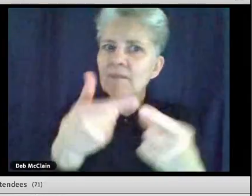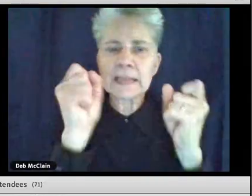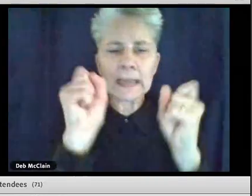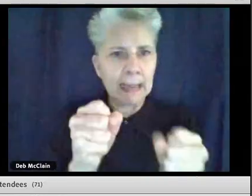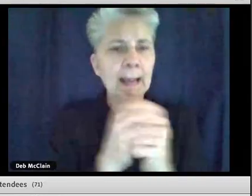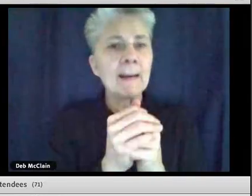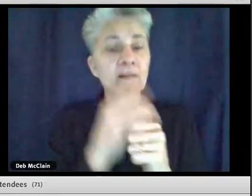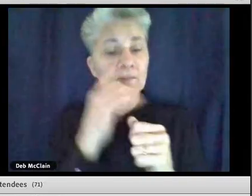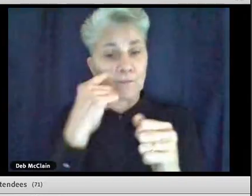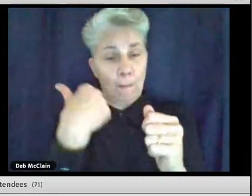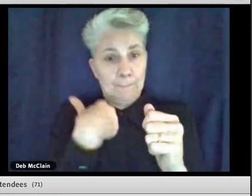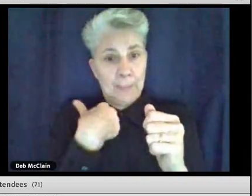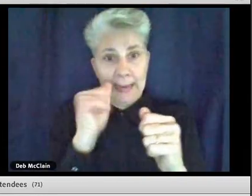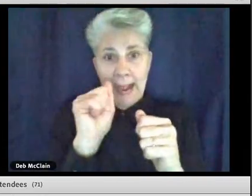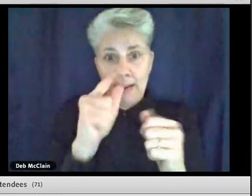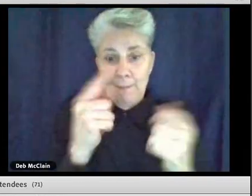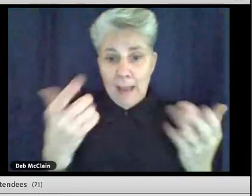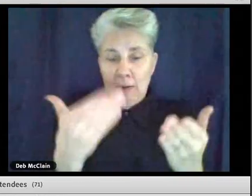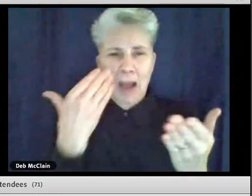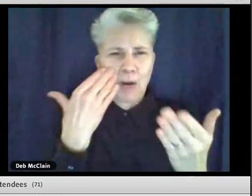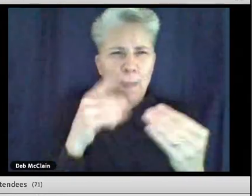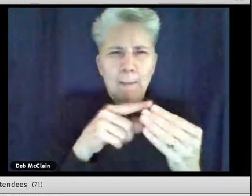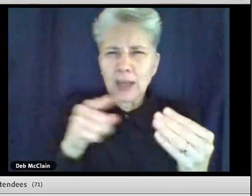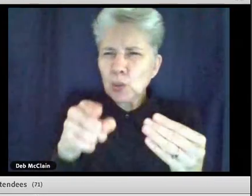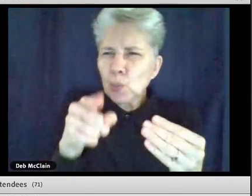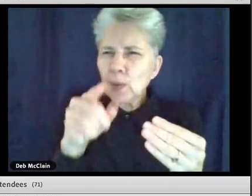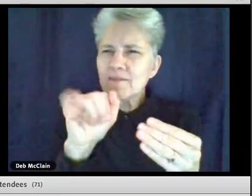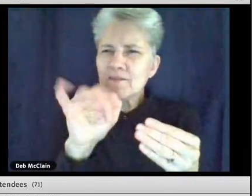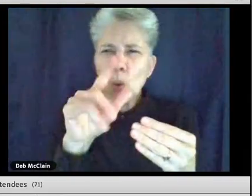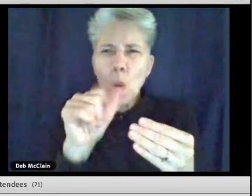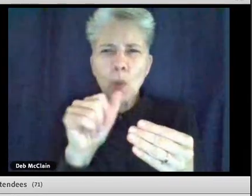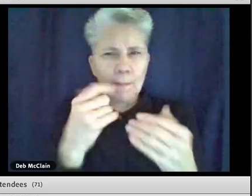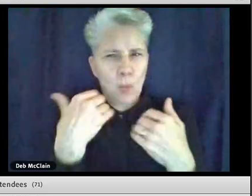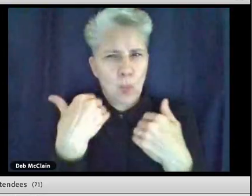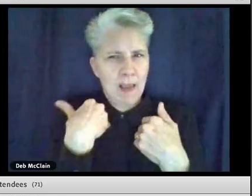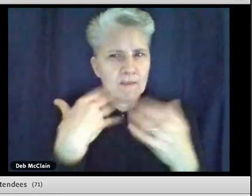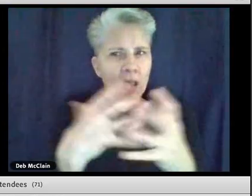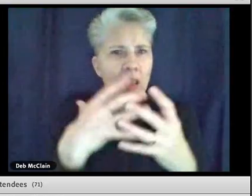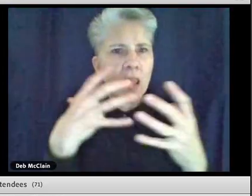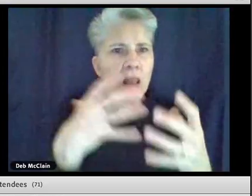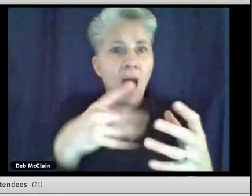And for me in Alabama, and I don't know about you guys in Florida, but we have a ton of pollen,